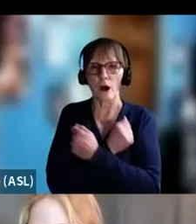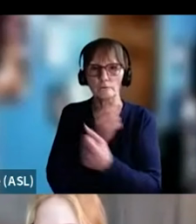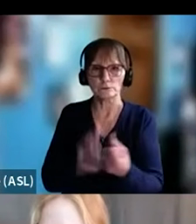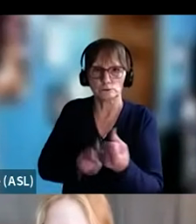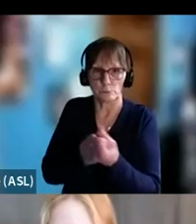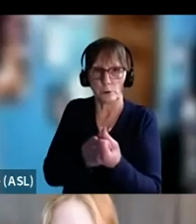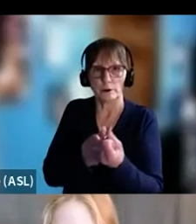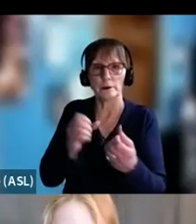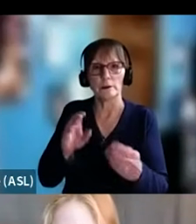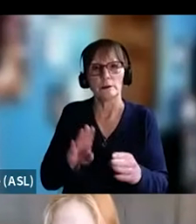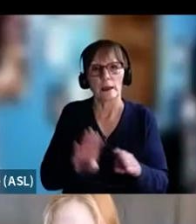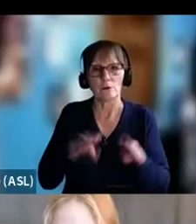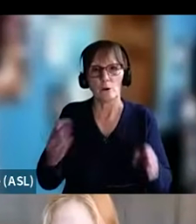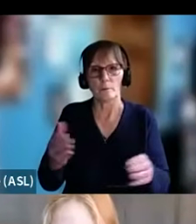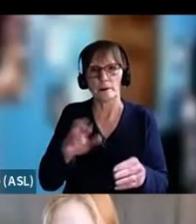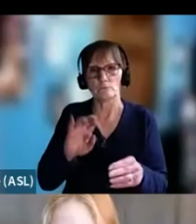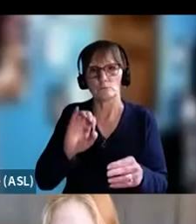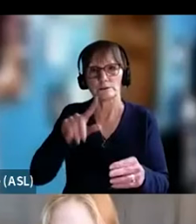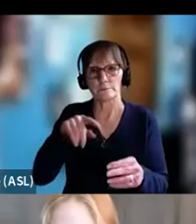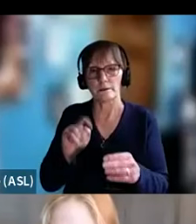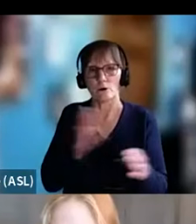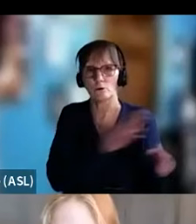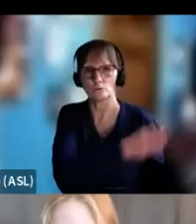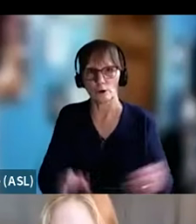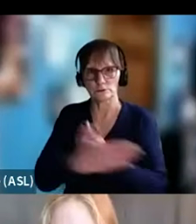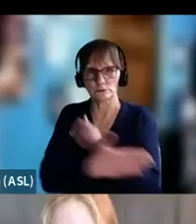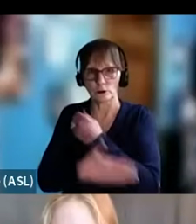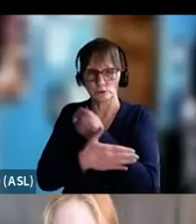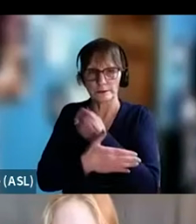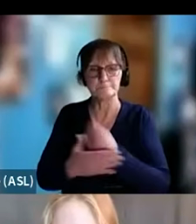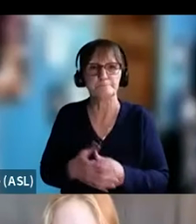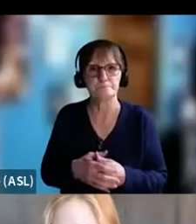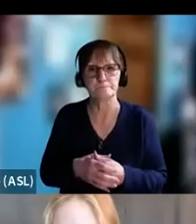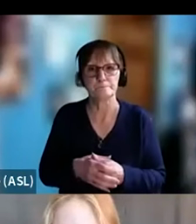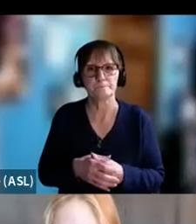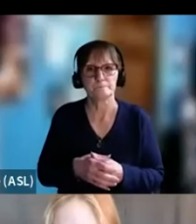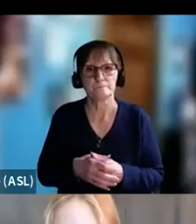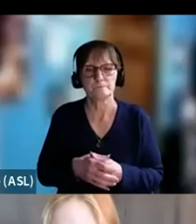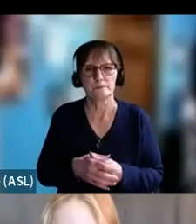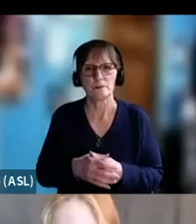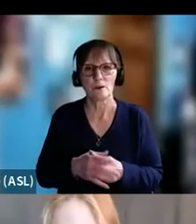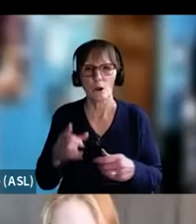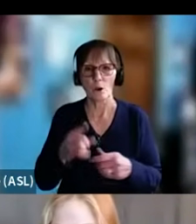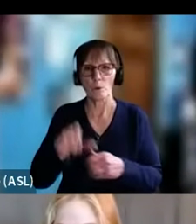and opening respite across the country. Great, thanks so much. One of the things that I wanted to make sure